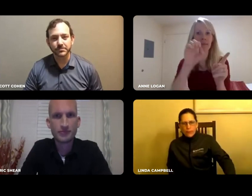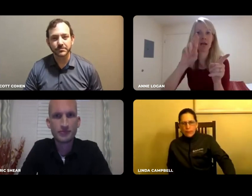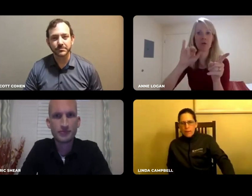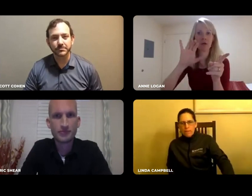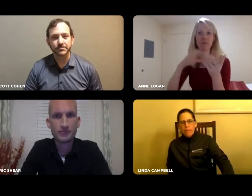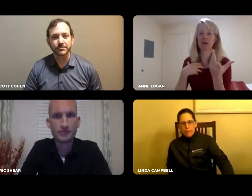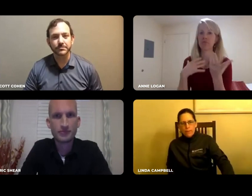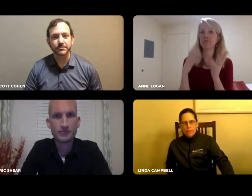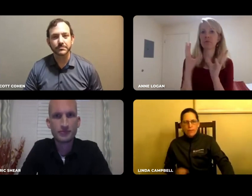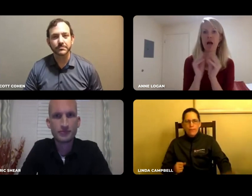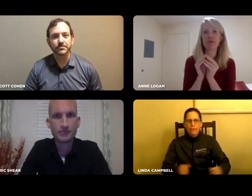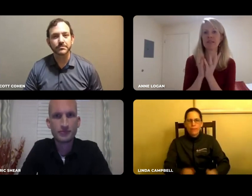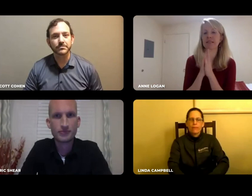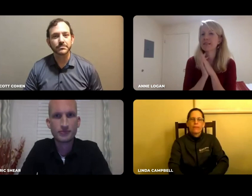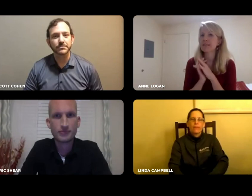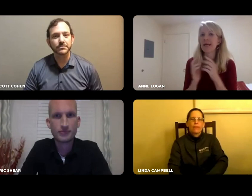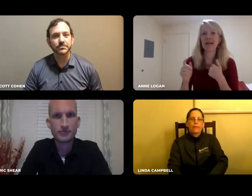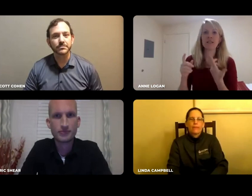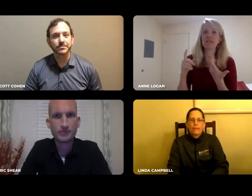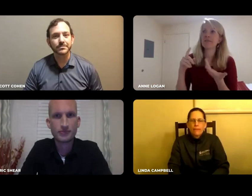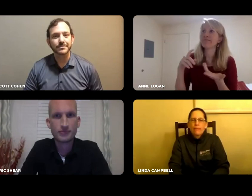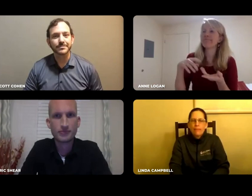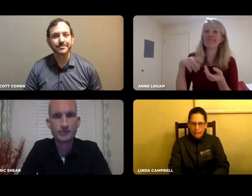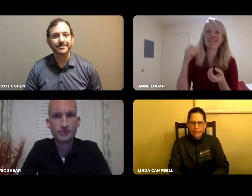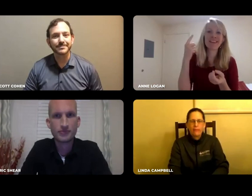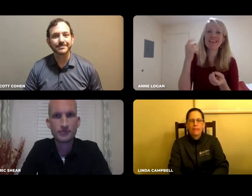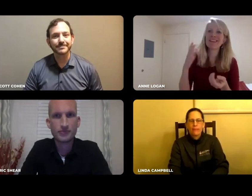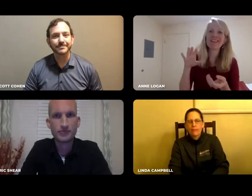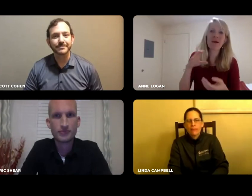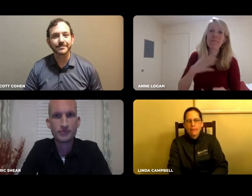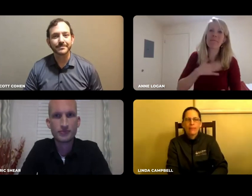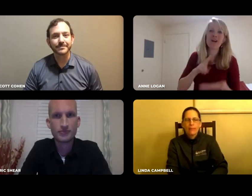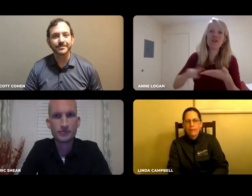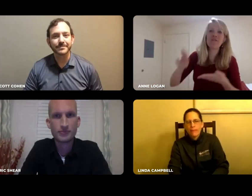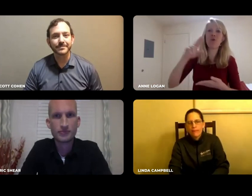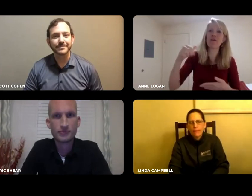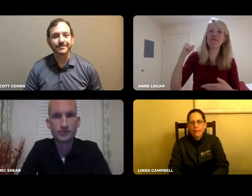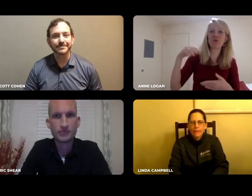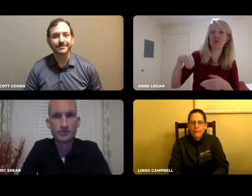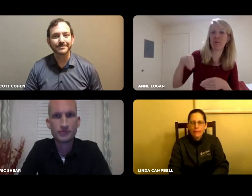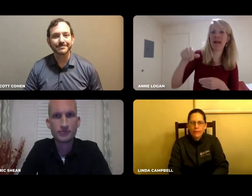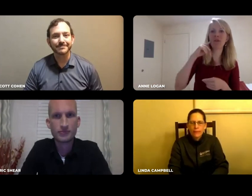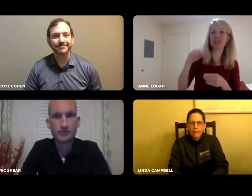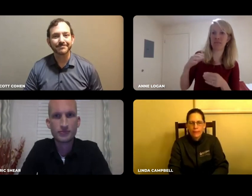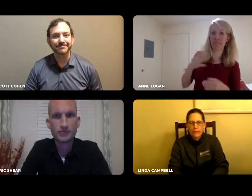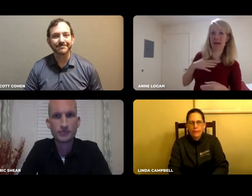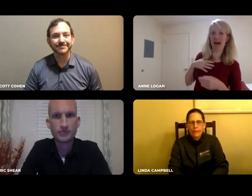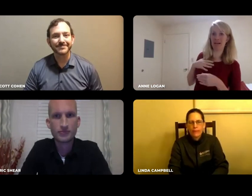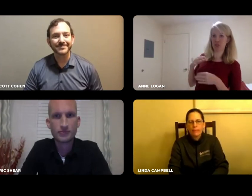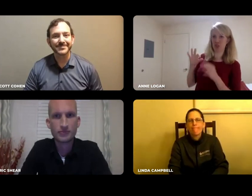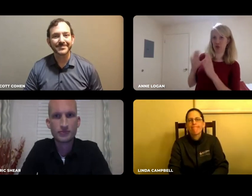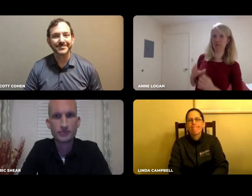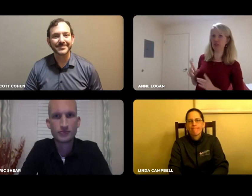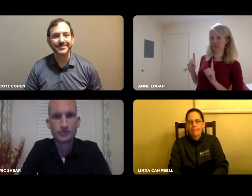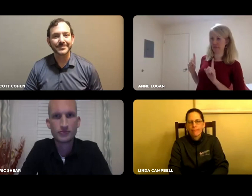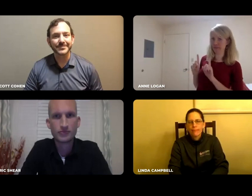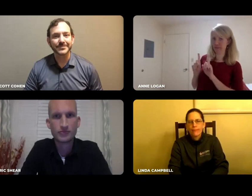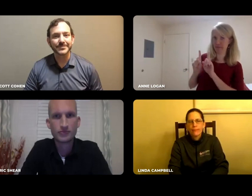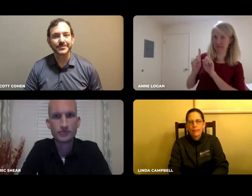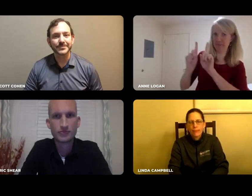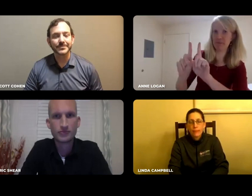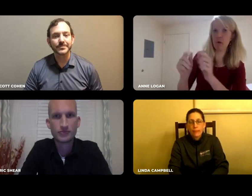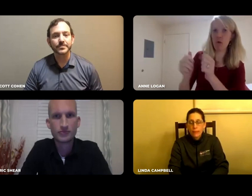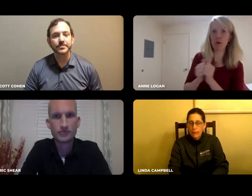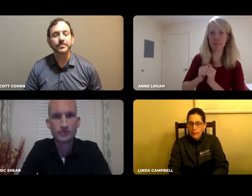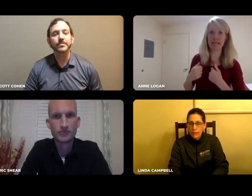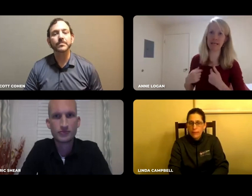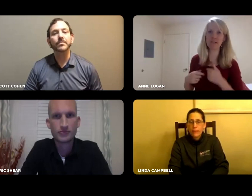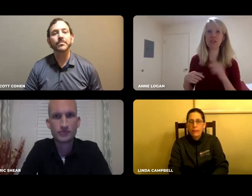At conferences I can use it. Unfortunately they wouldn't